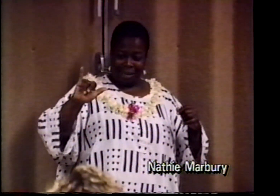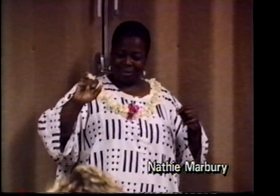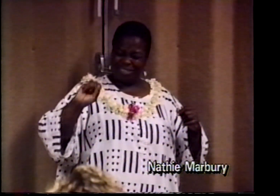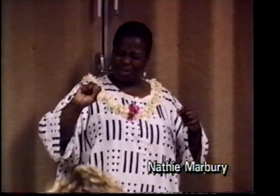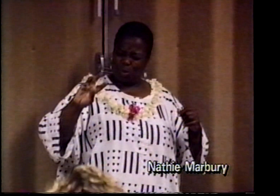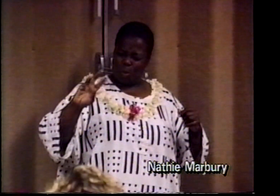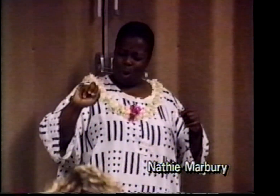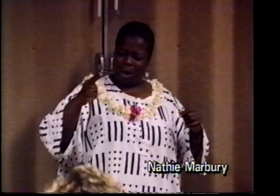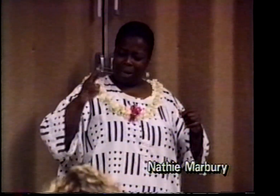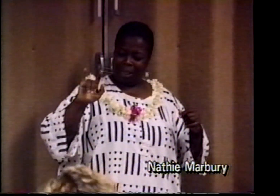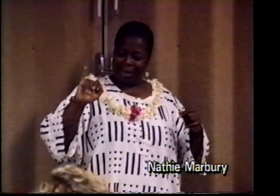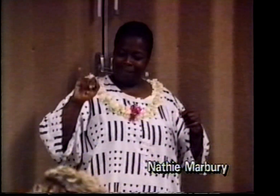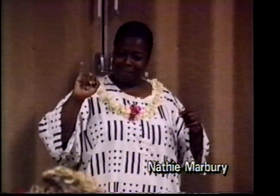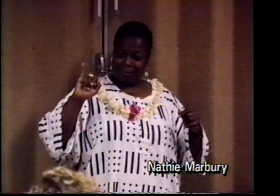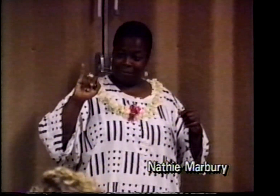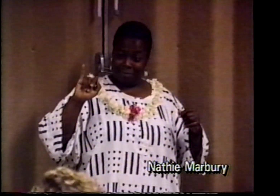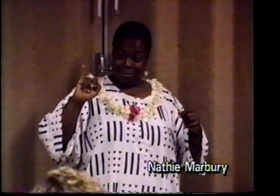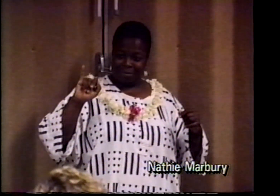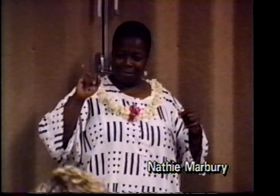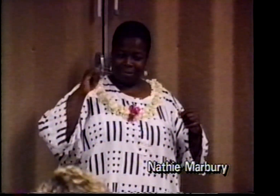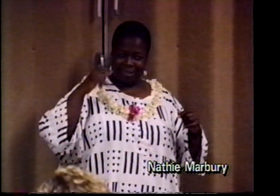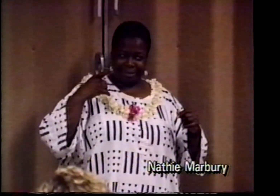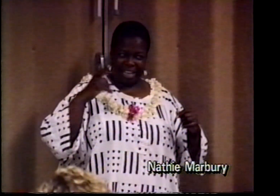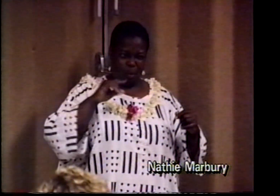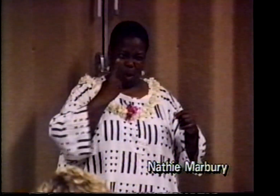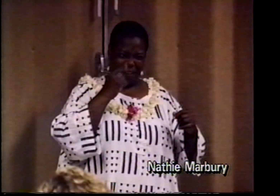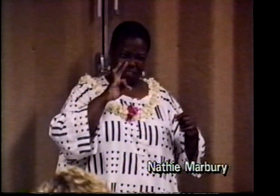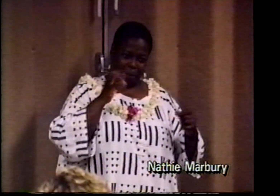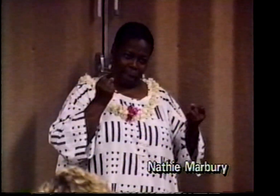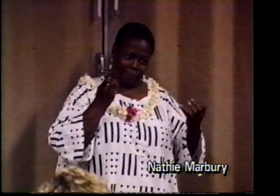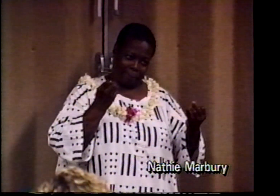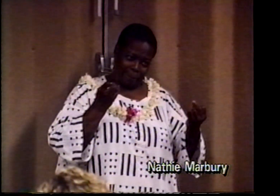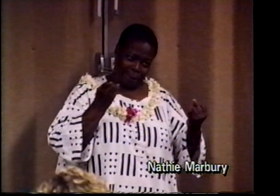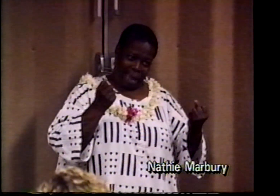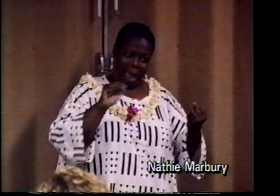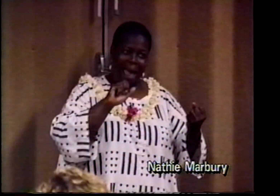It is Swahili, it is a Swahili word.